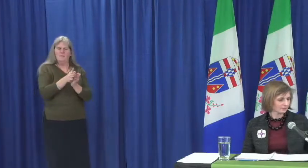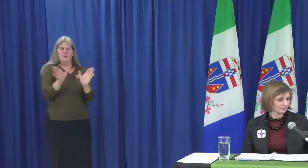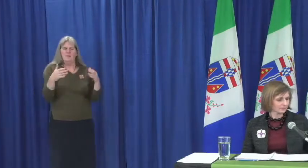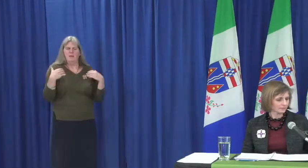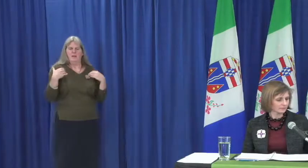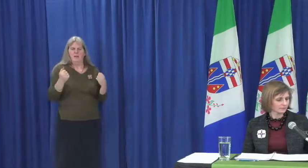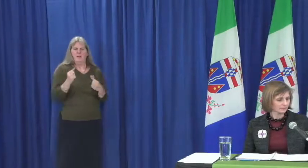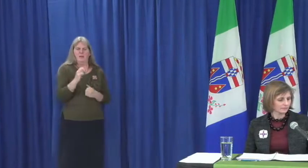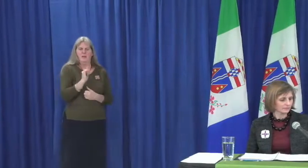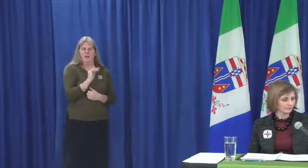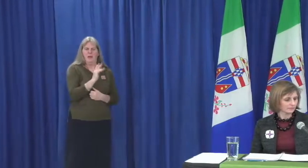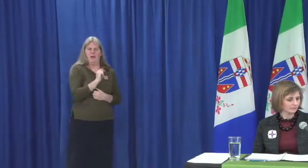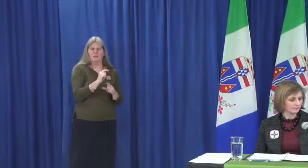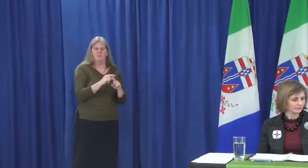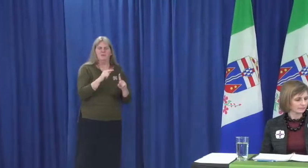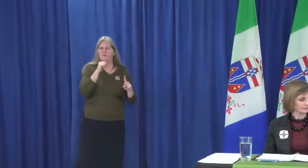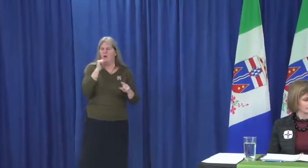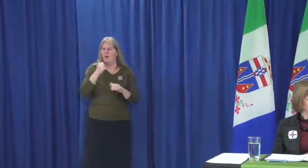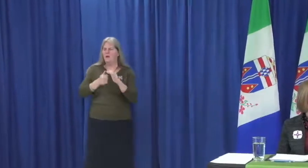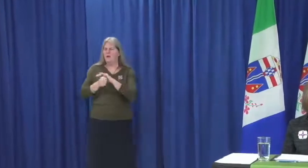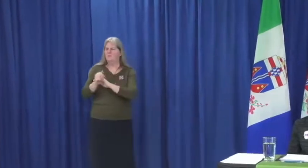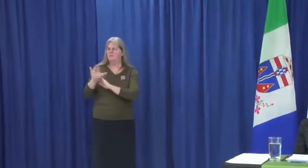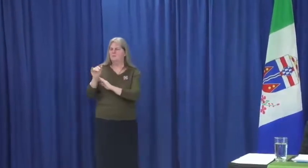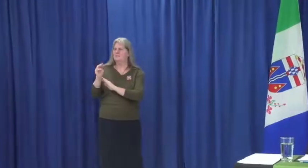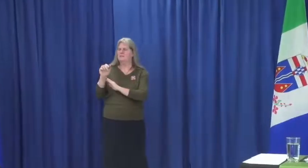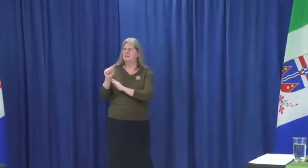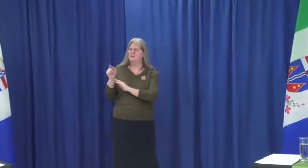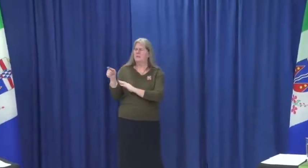Cima, can you explain why that